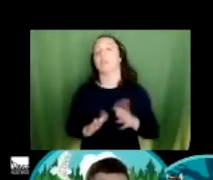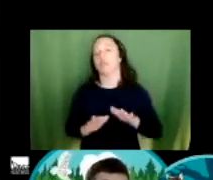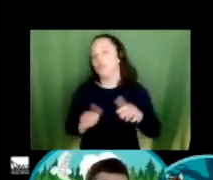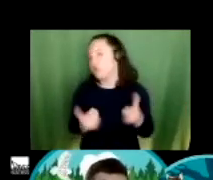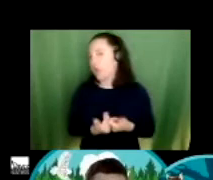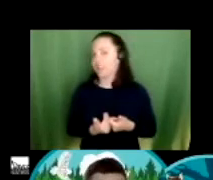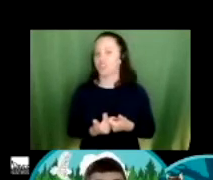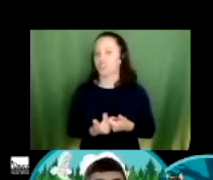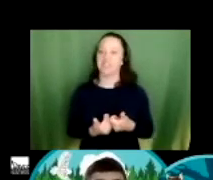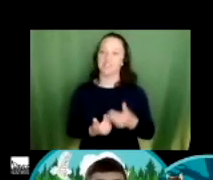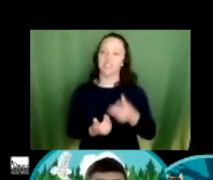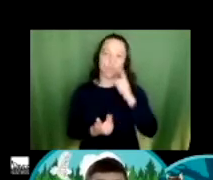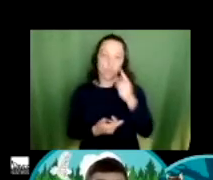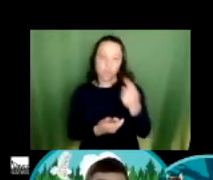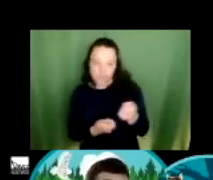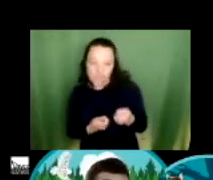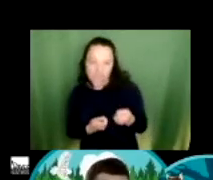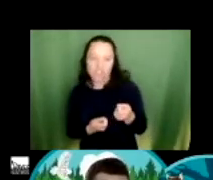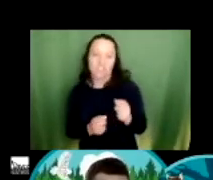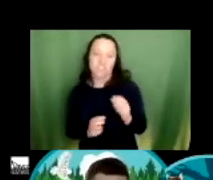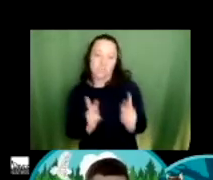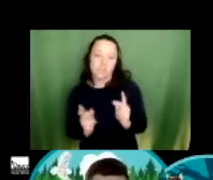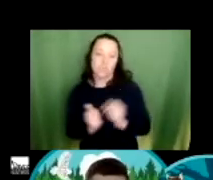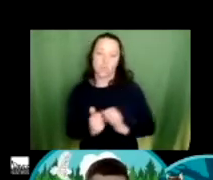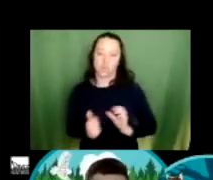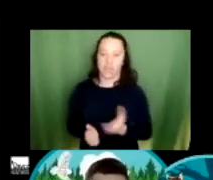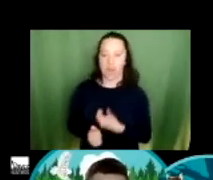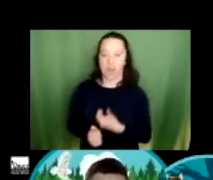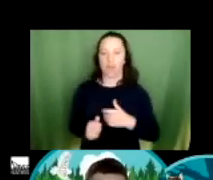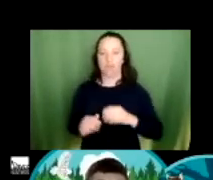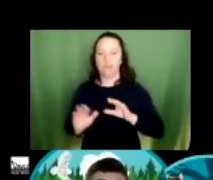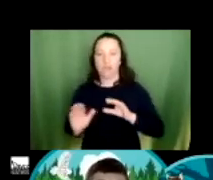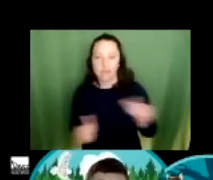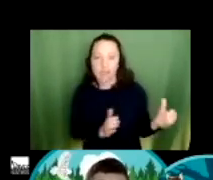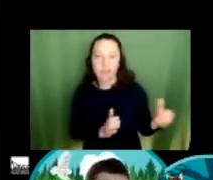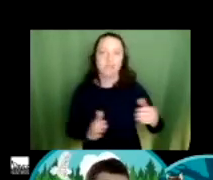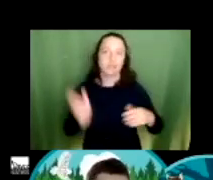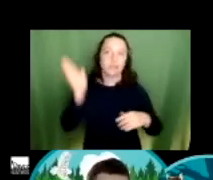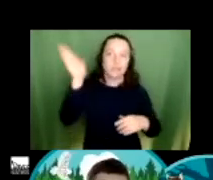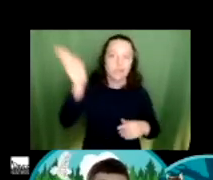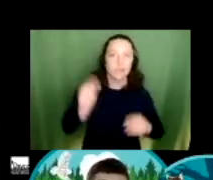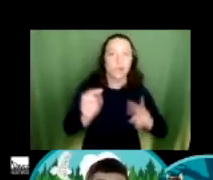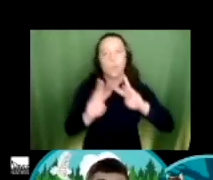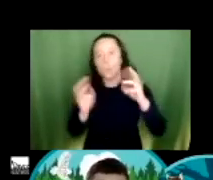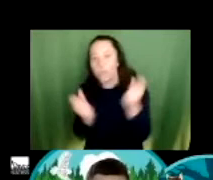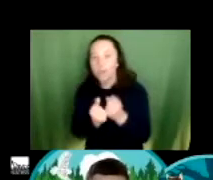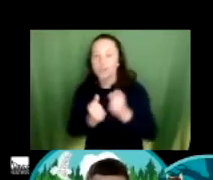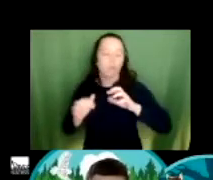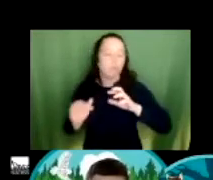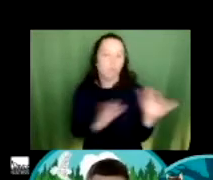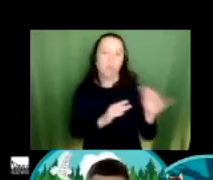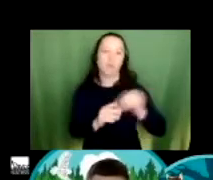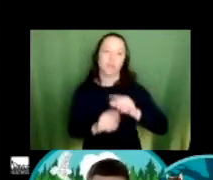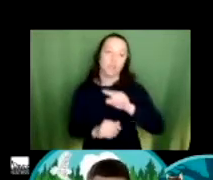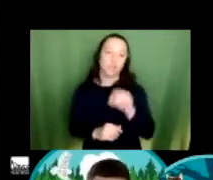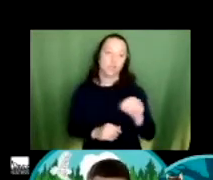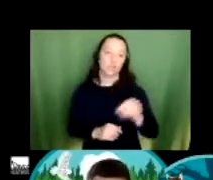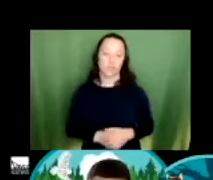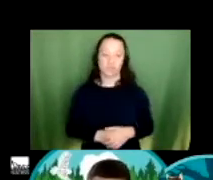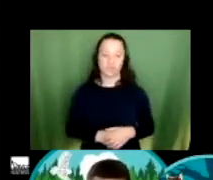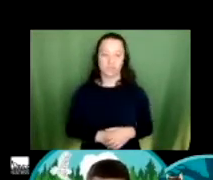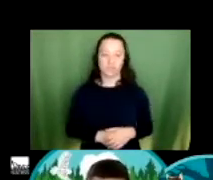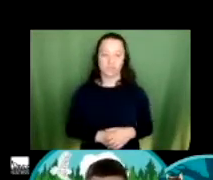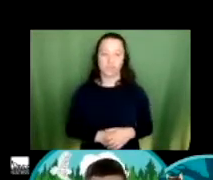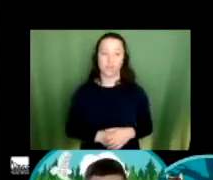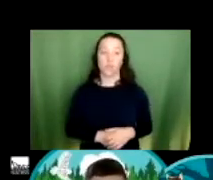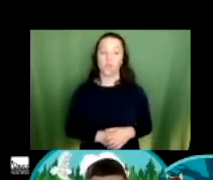individuals with our programming at the zoo. and so with a grant funding we were able to set